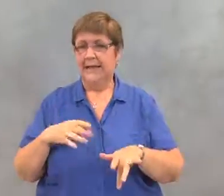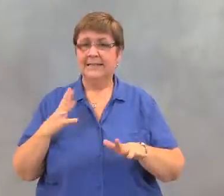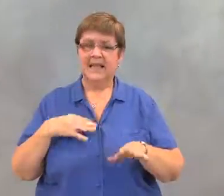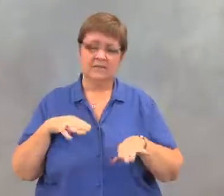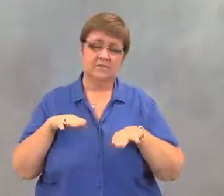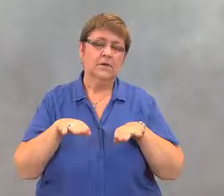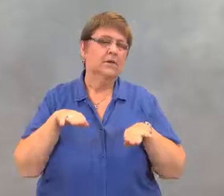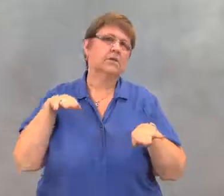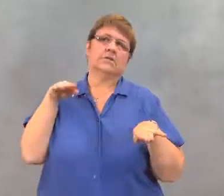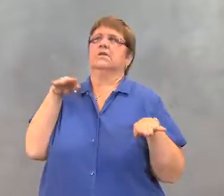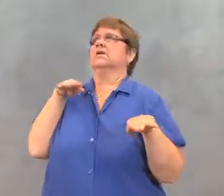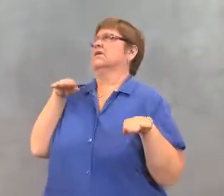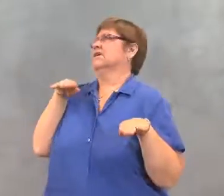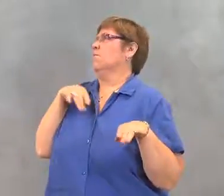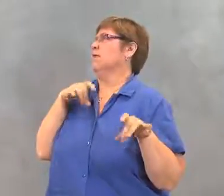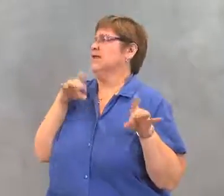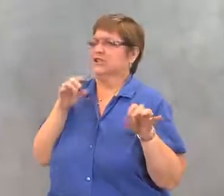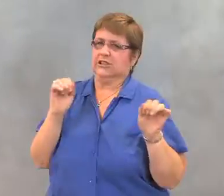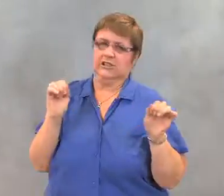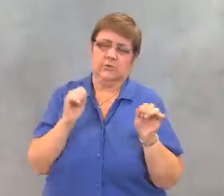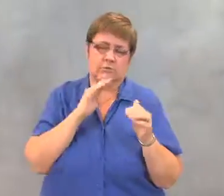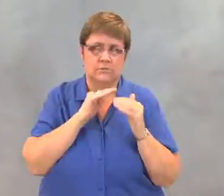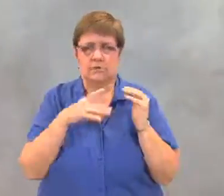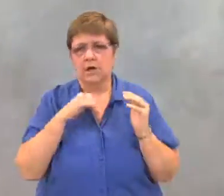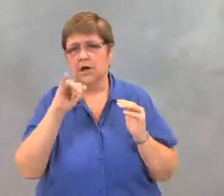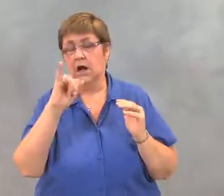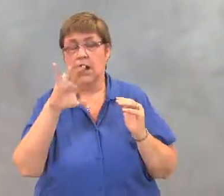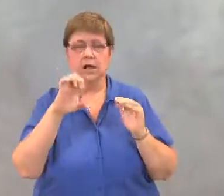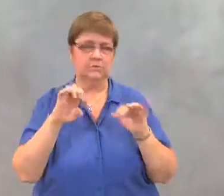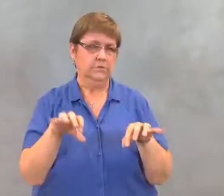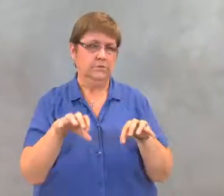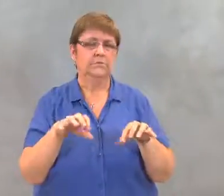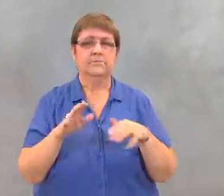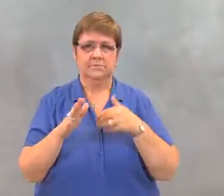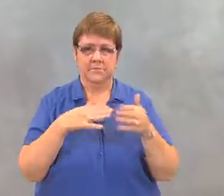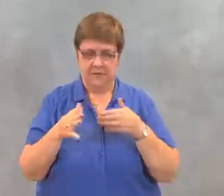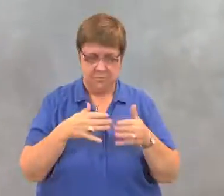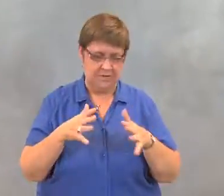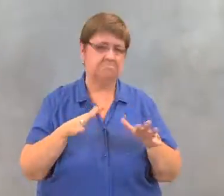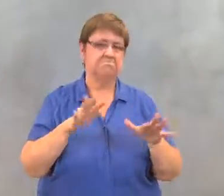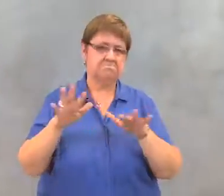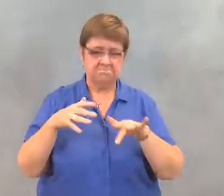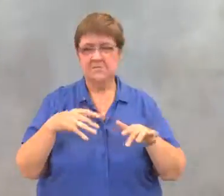I put my foot in, and it was cold as ice.